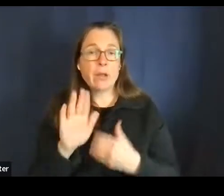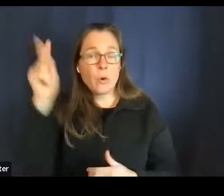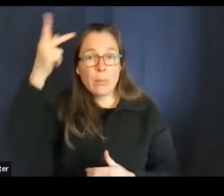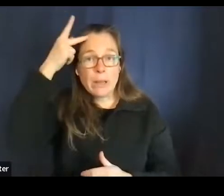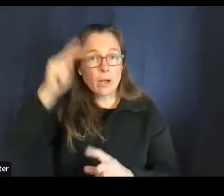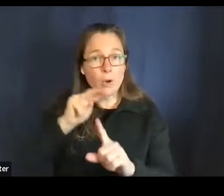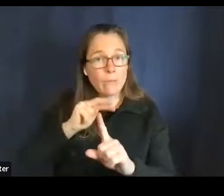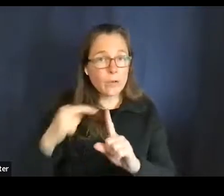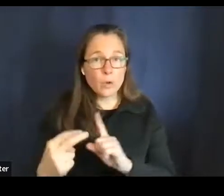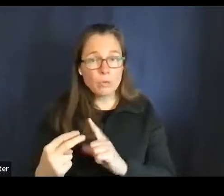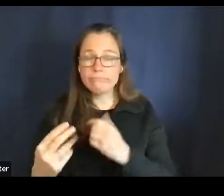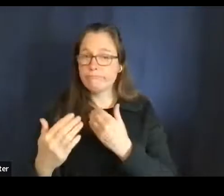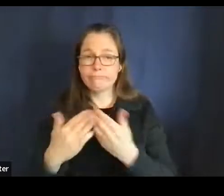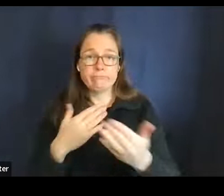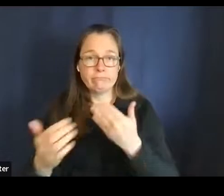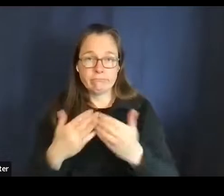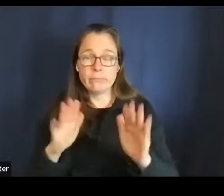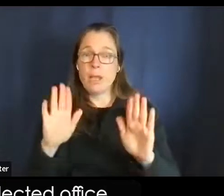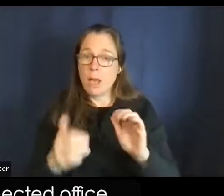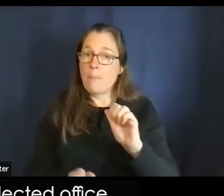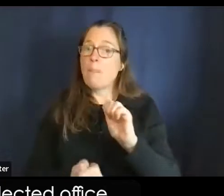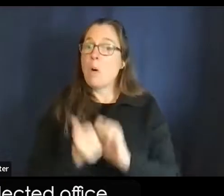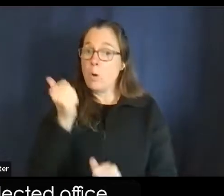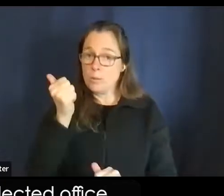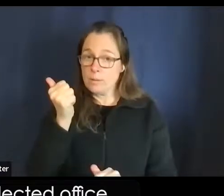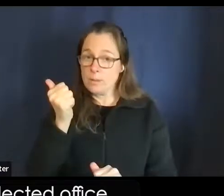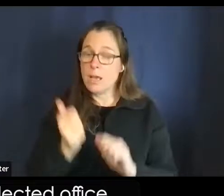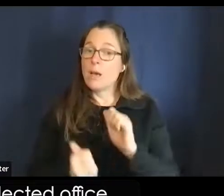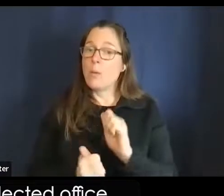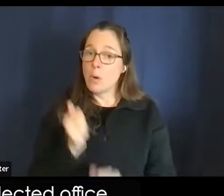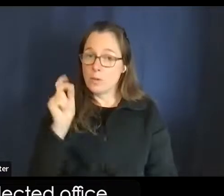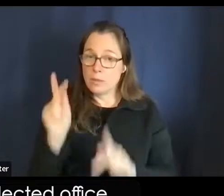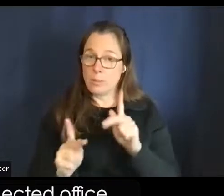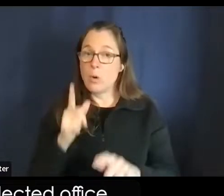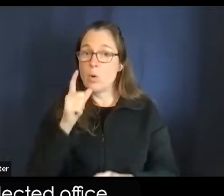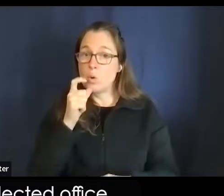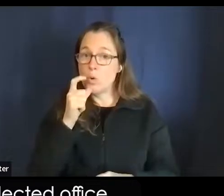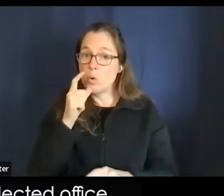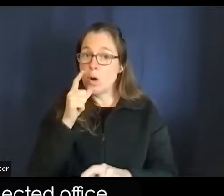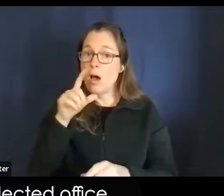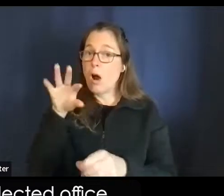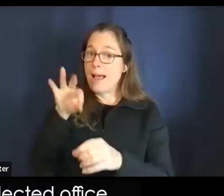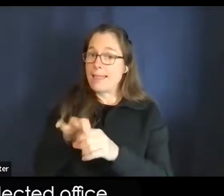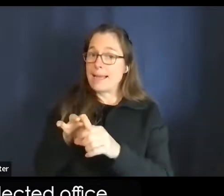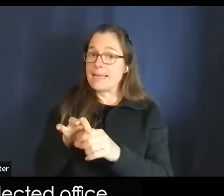the vast majority, and I mean vast majority of people in elected office are there because they care about their community